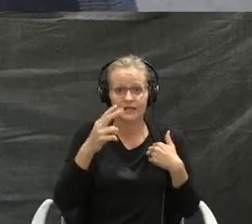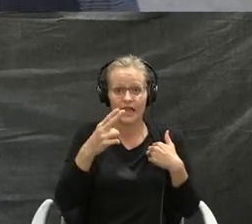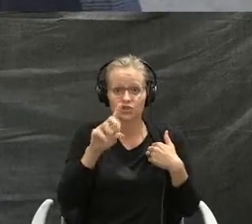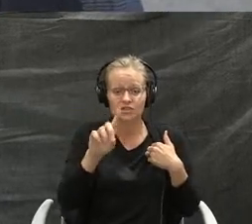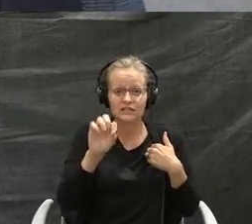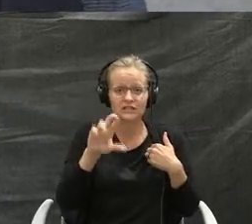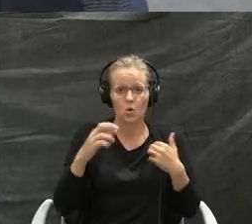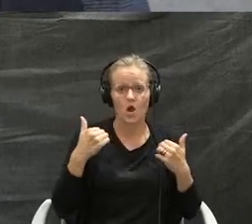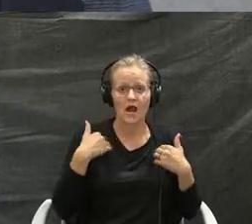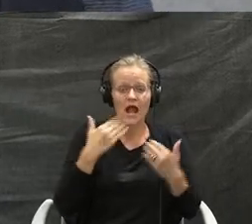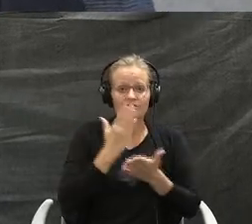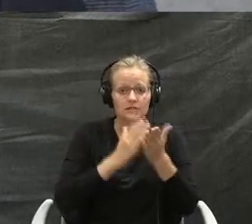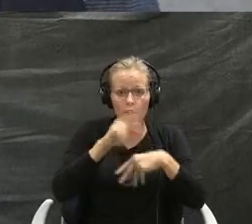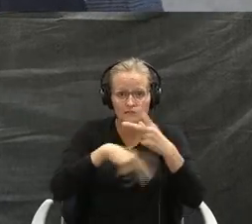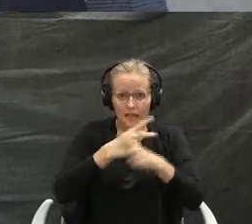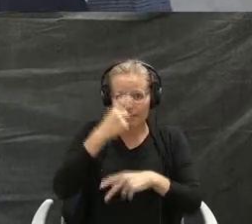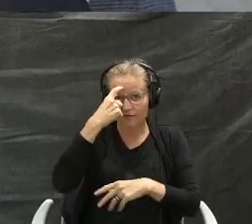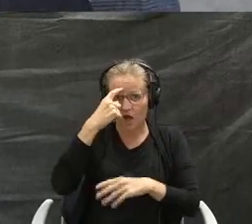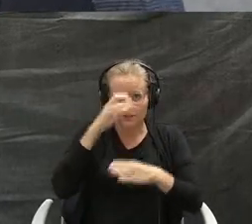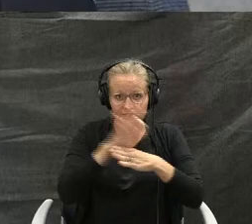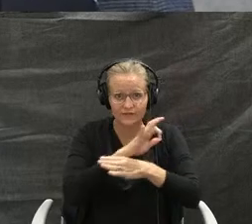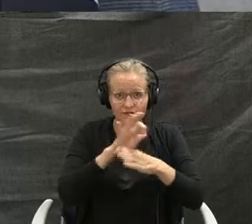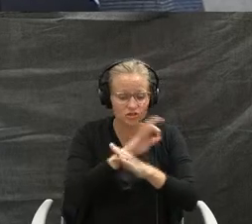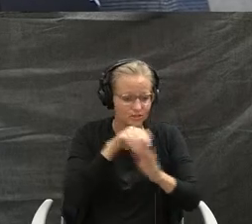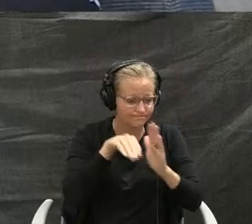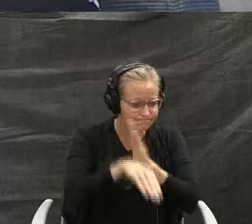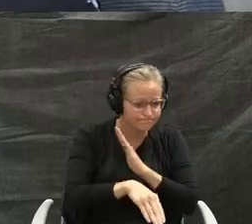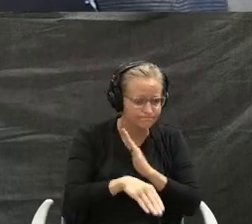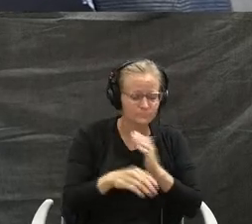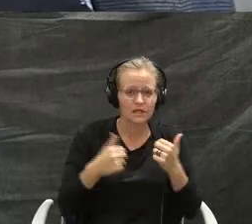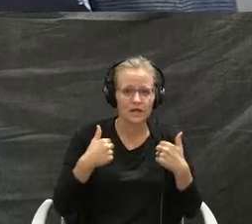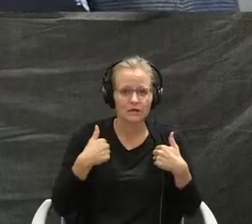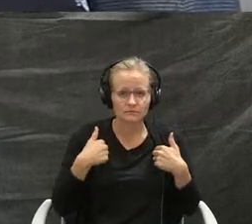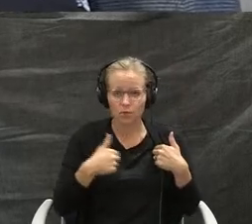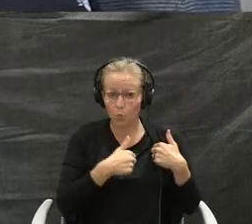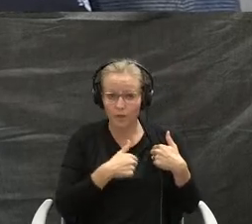their own safety, another safety? Many kids require paraprofessionals, help in